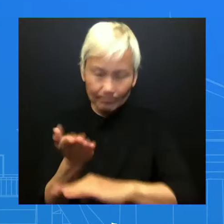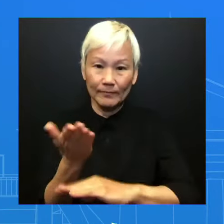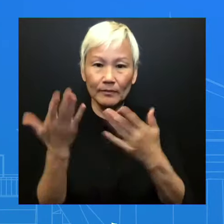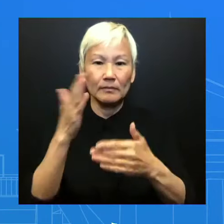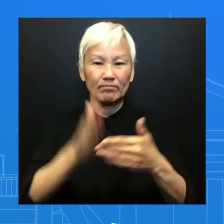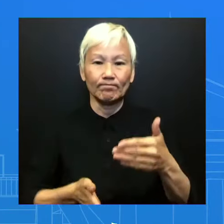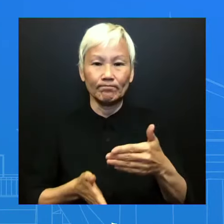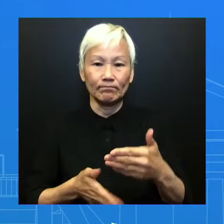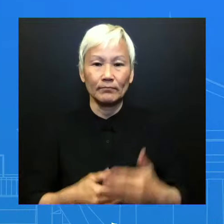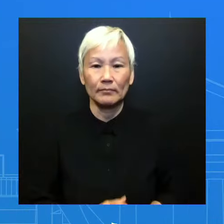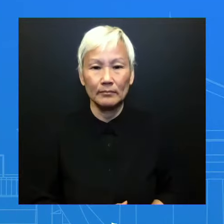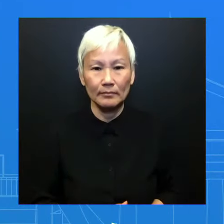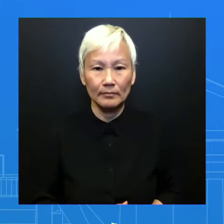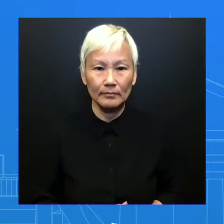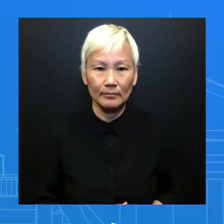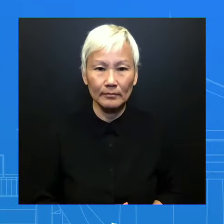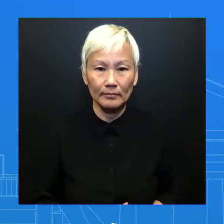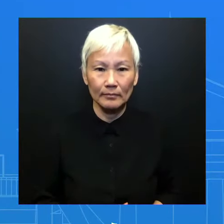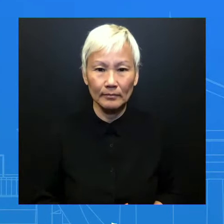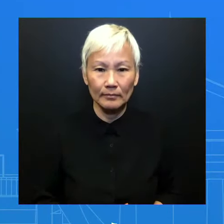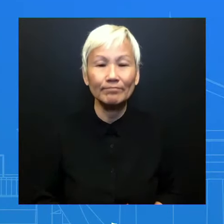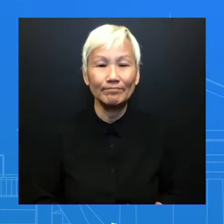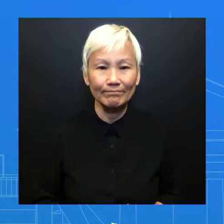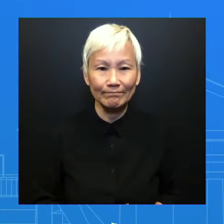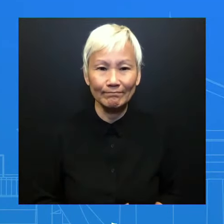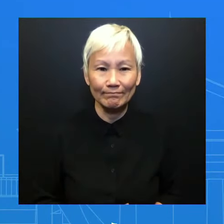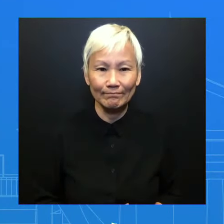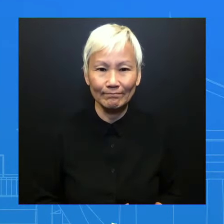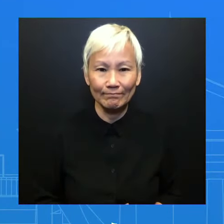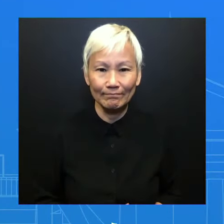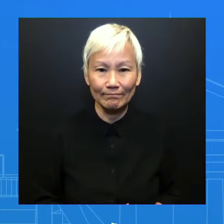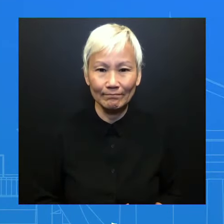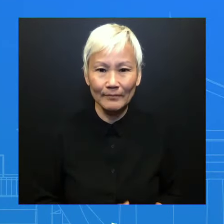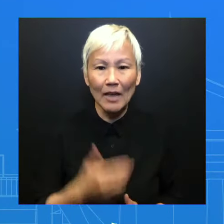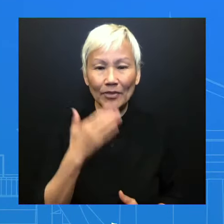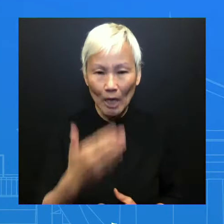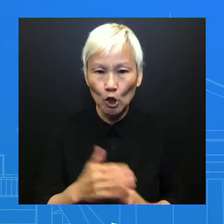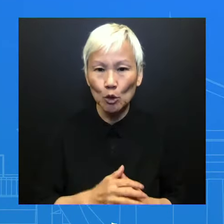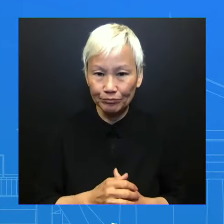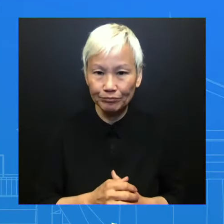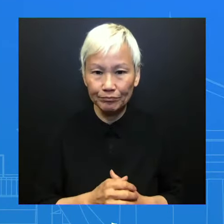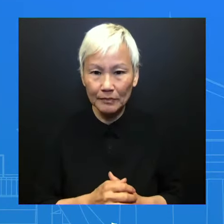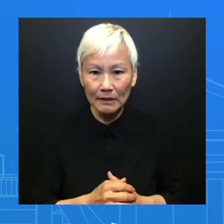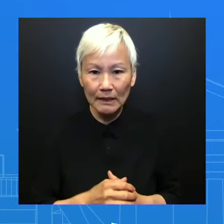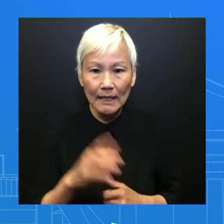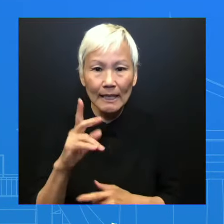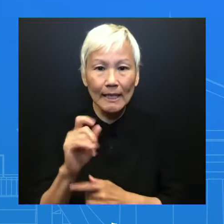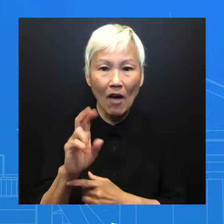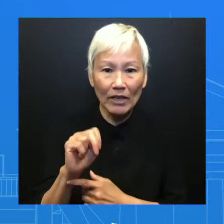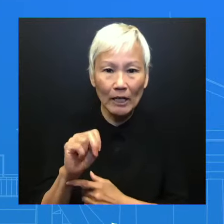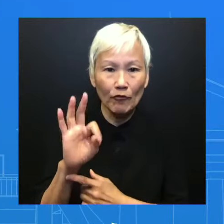Kevin Hern, who leads the largest Republican caucus, told Reuters earlier today that he believed a deal to raise the debt ceiling